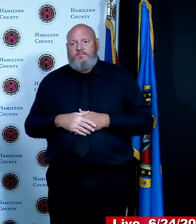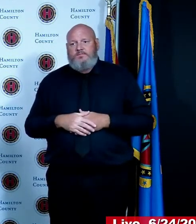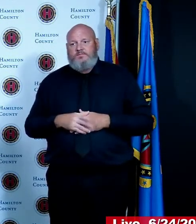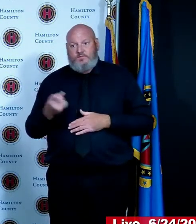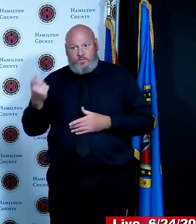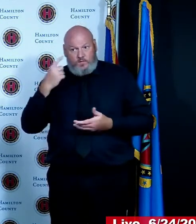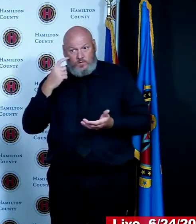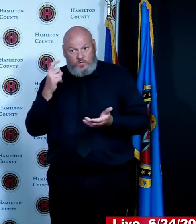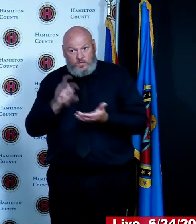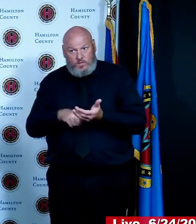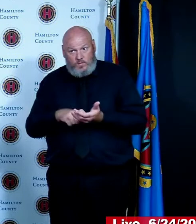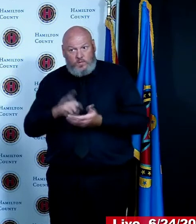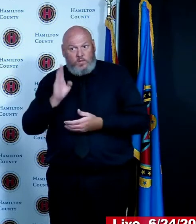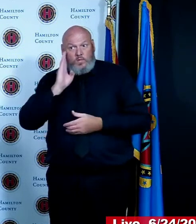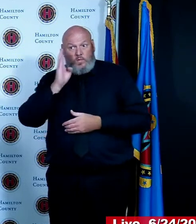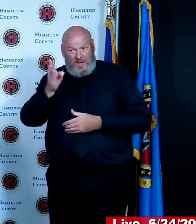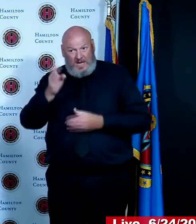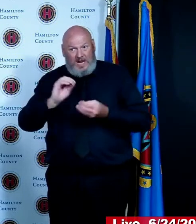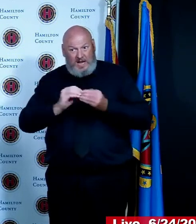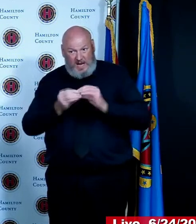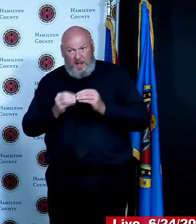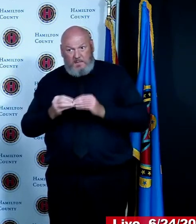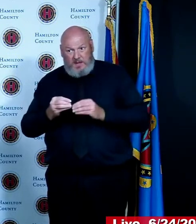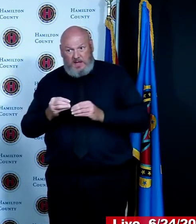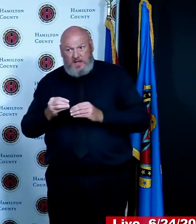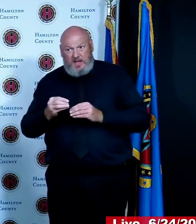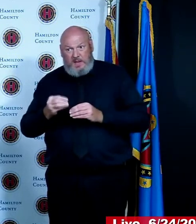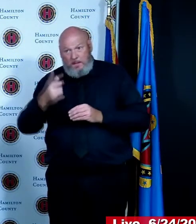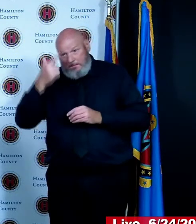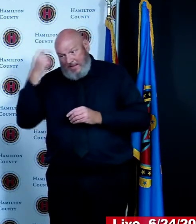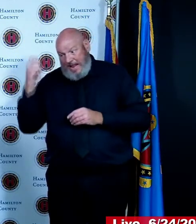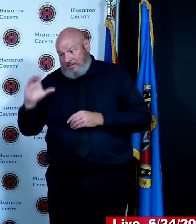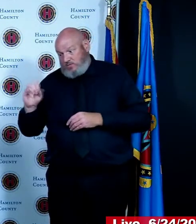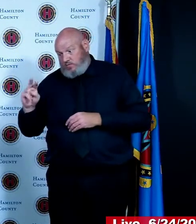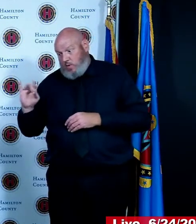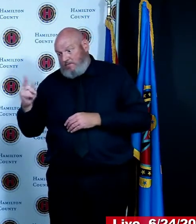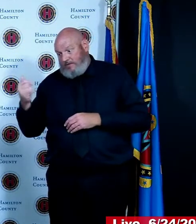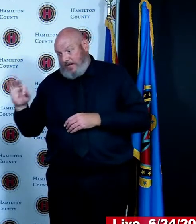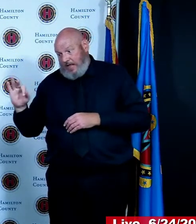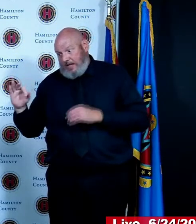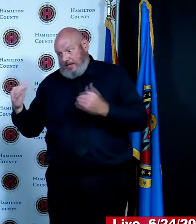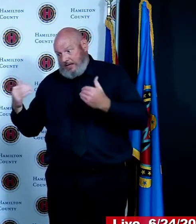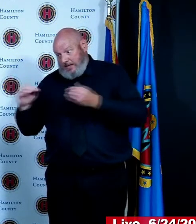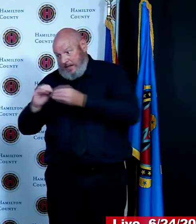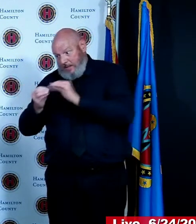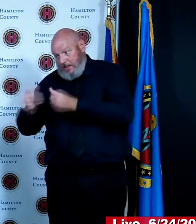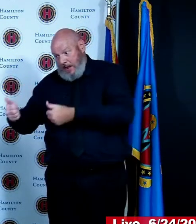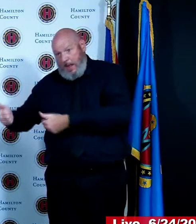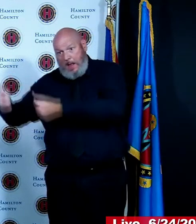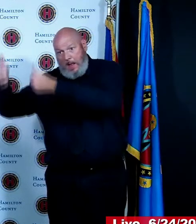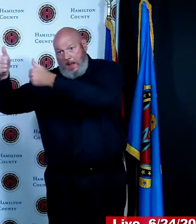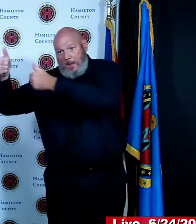what is likely to be another if not worse peak can you please speak